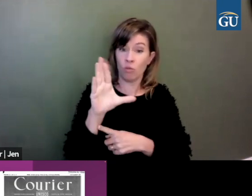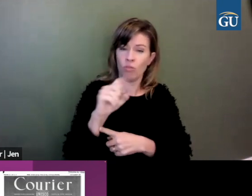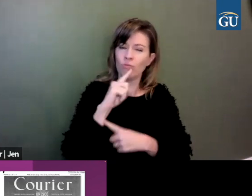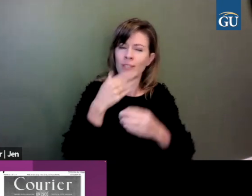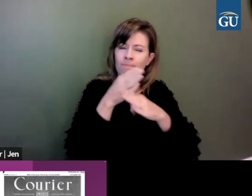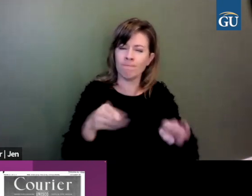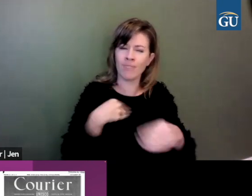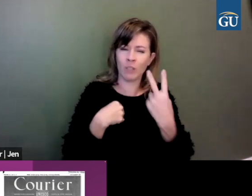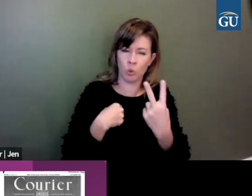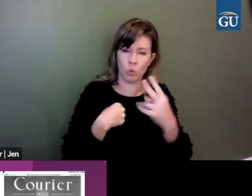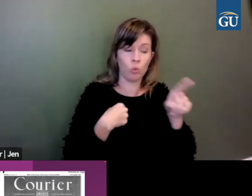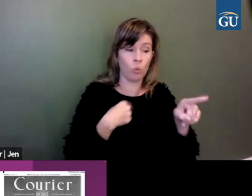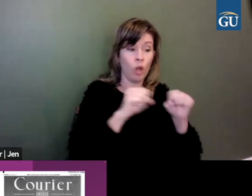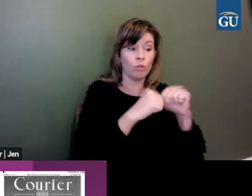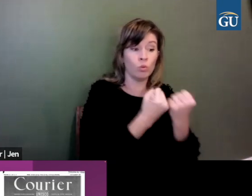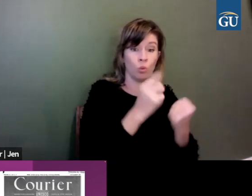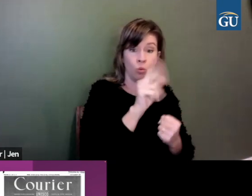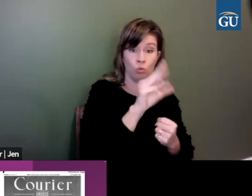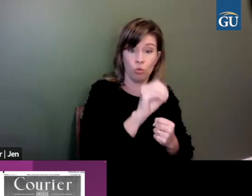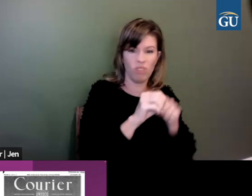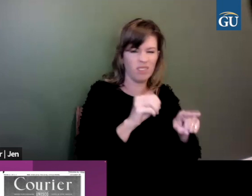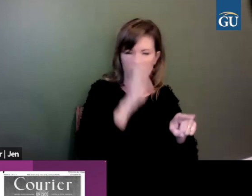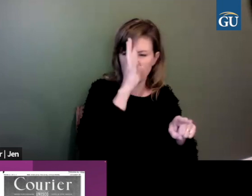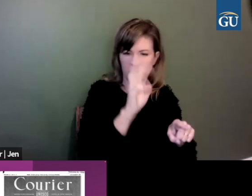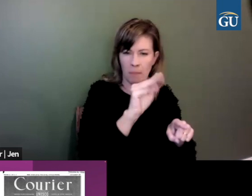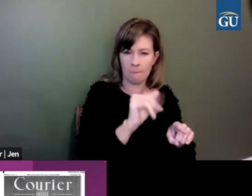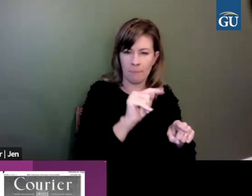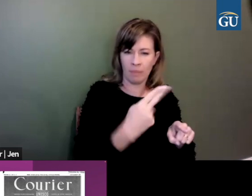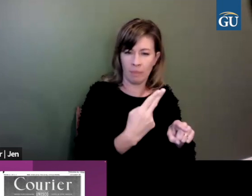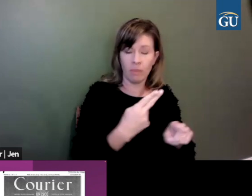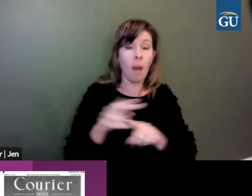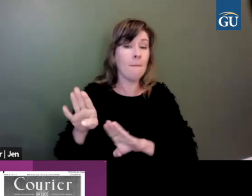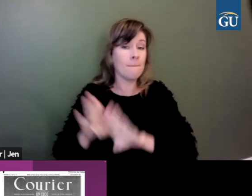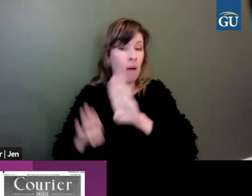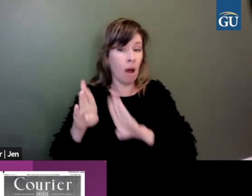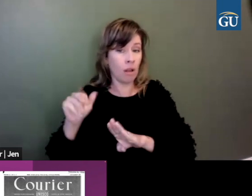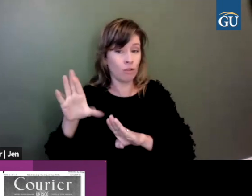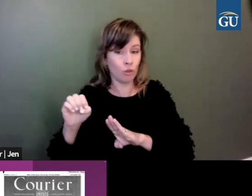and then there's a biological race, which we've never really been able to capture. And they said basically the way in